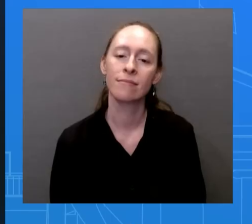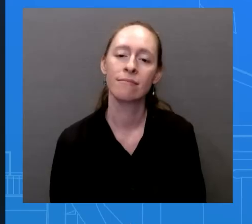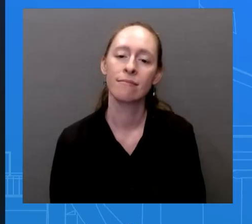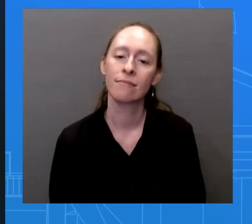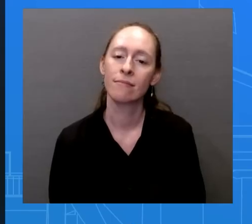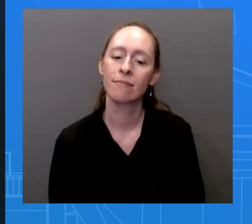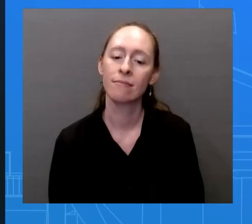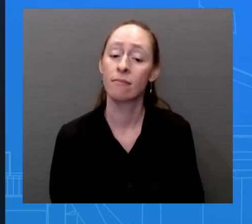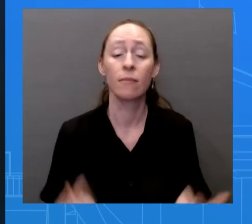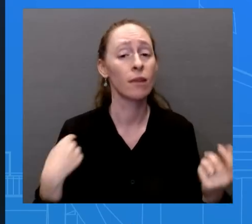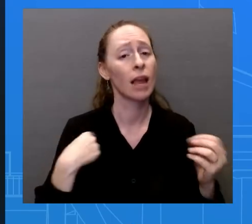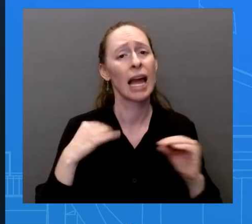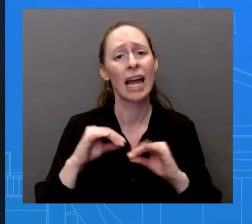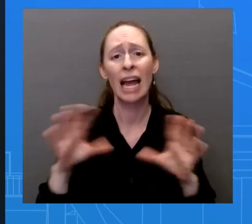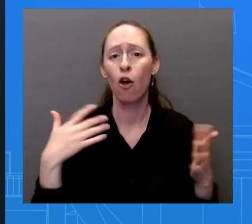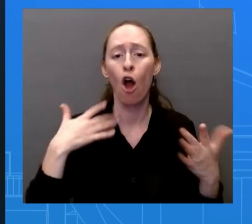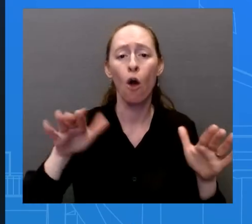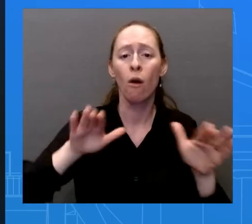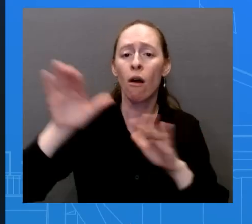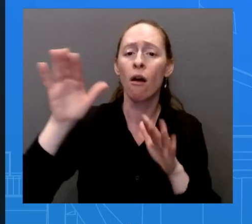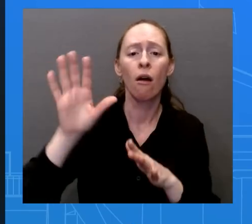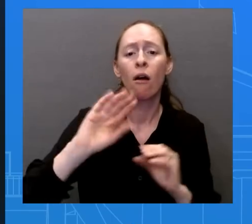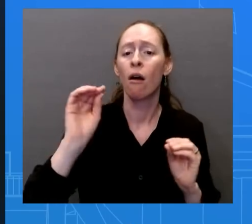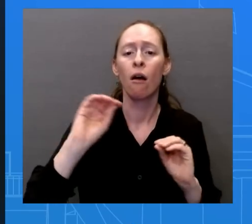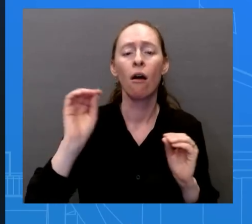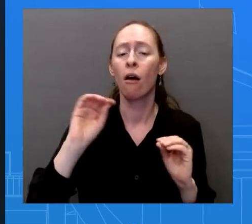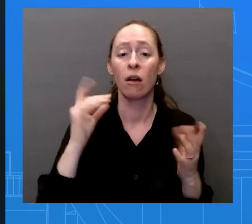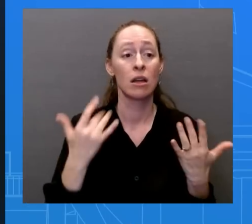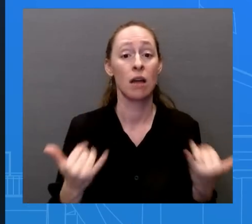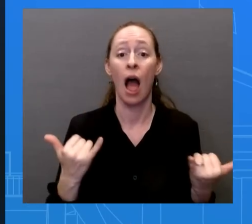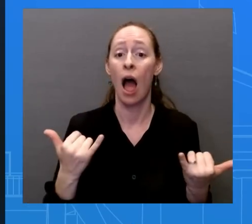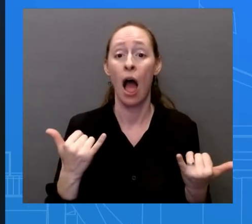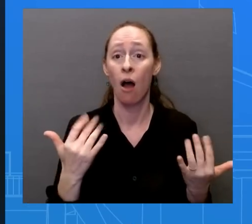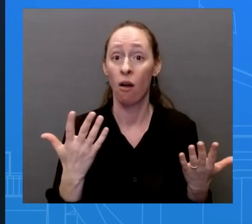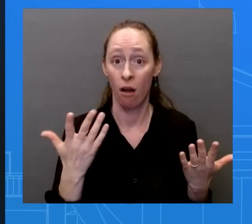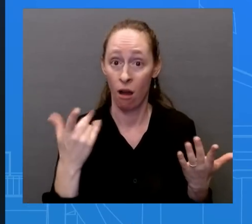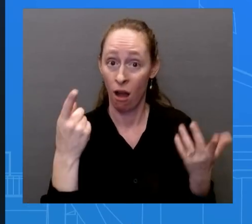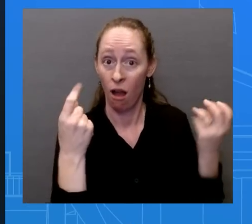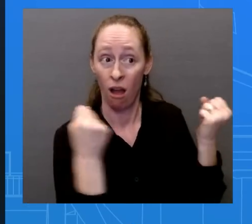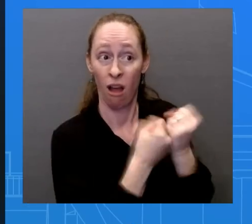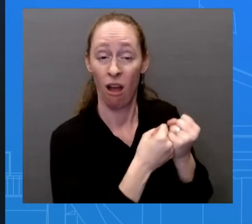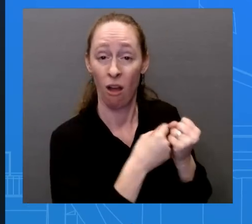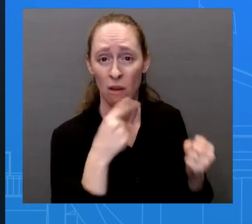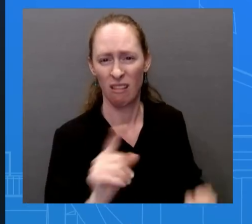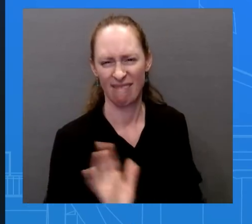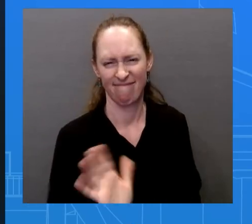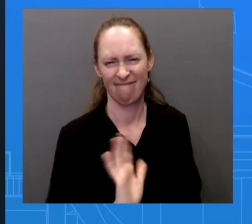Now is not the time to support Russia's war. Now is the time to speak out as we're seeing